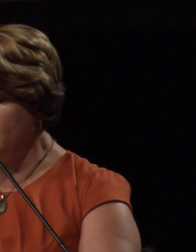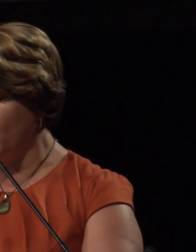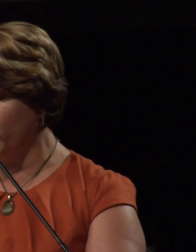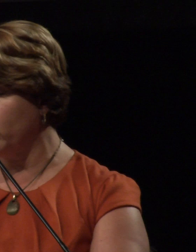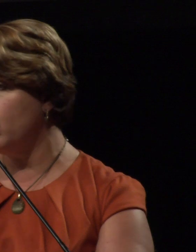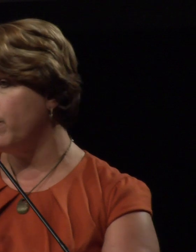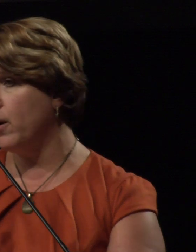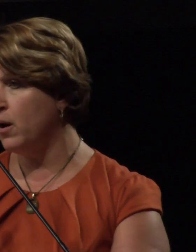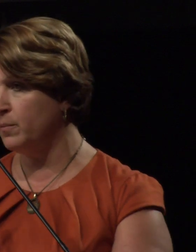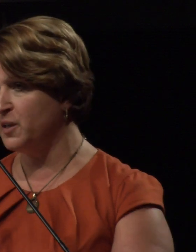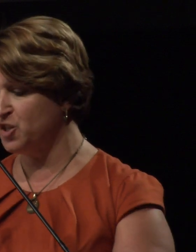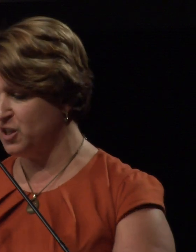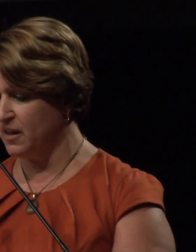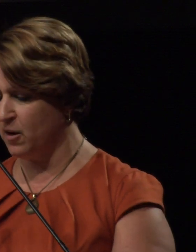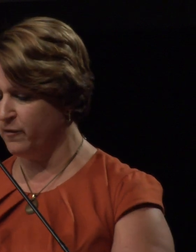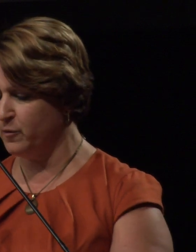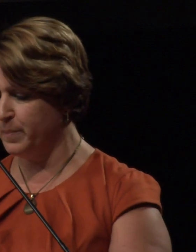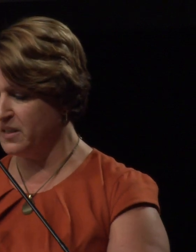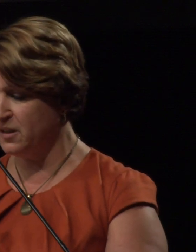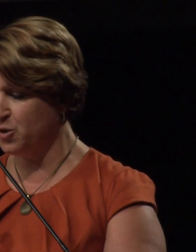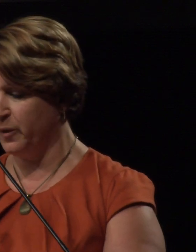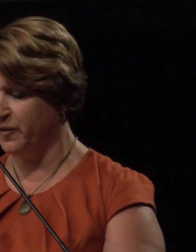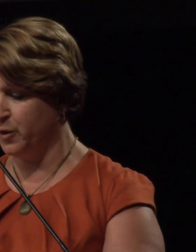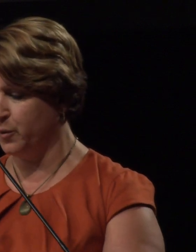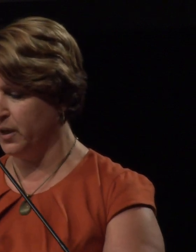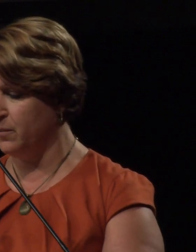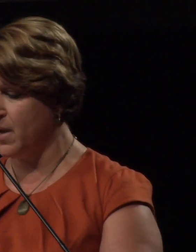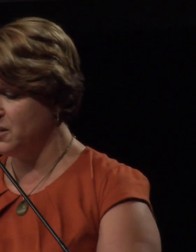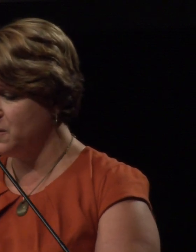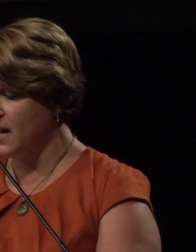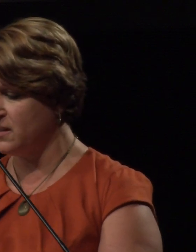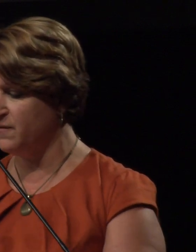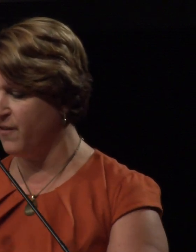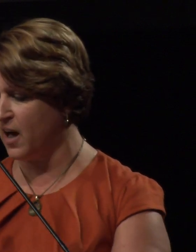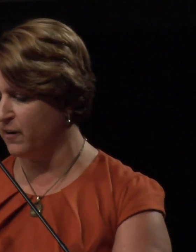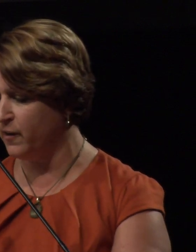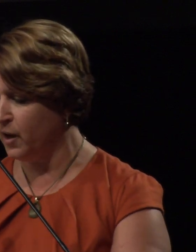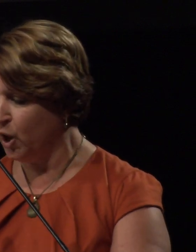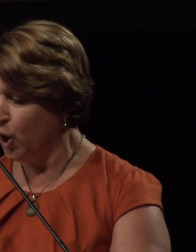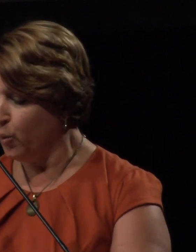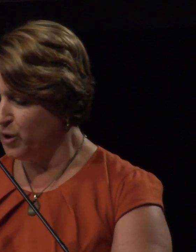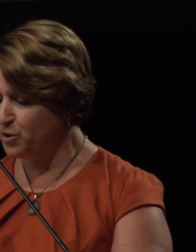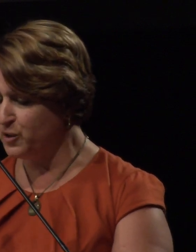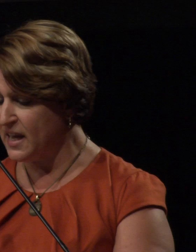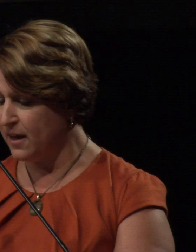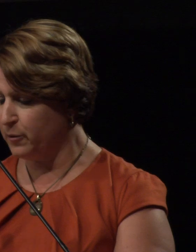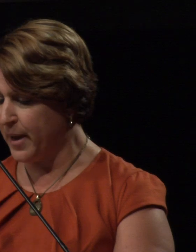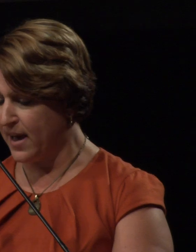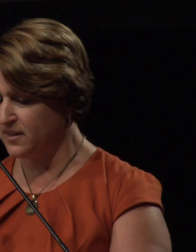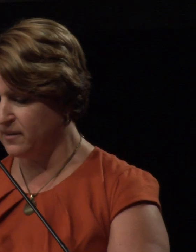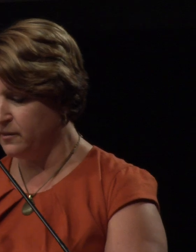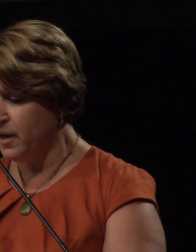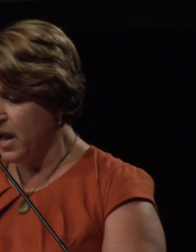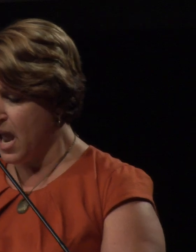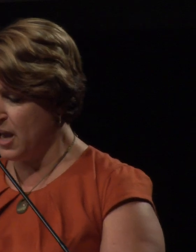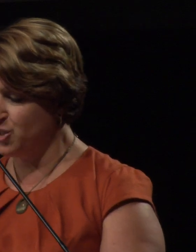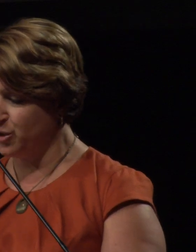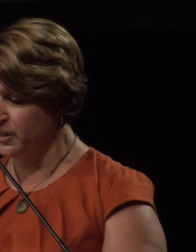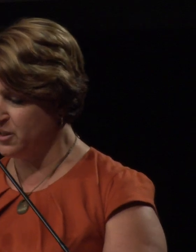IN AN ARTICLE PUBLISHED IN THE HARVARD BUSINESS REVIEW IN MAY, 2005, RICHARD TANNER PASCALE AND